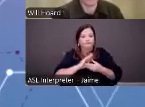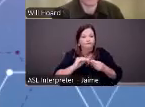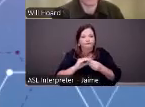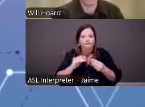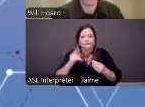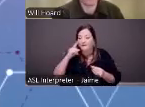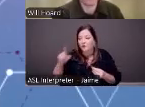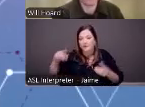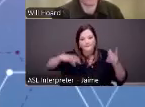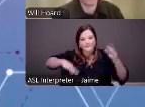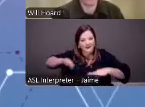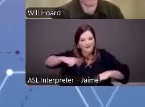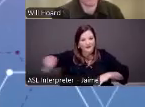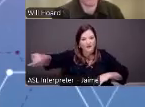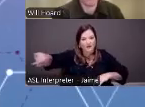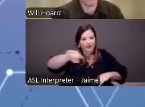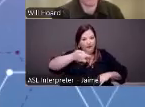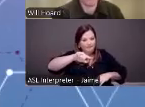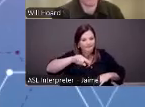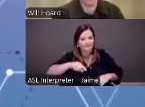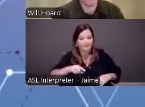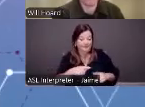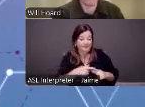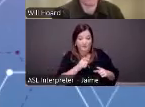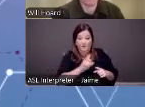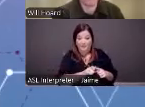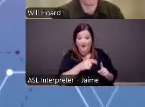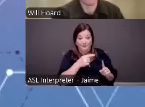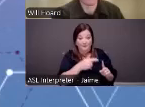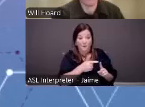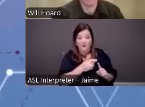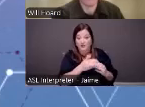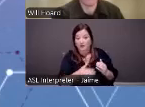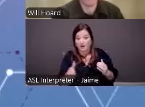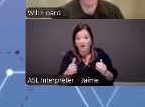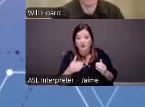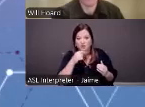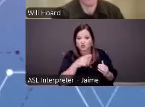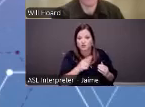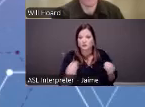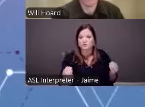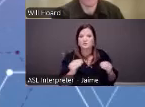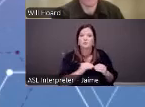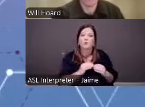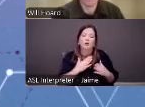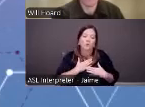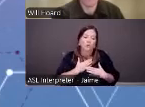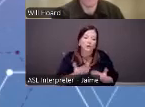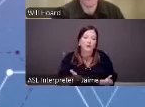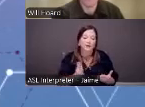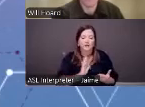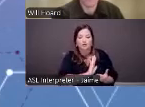And from that session forward, she was so much more willing to share her own experiences